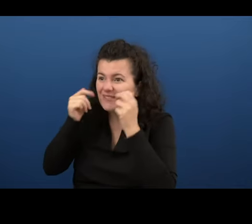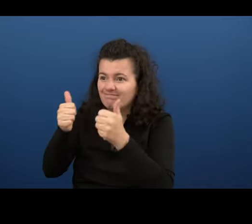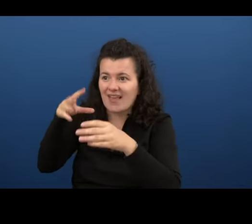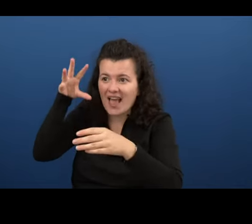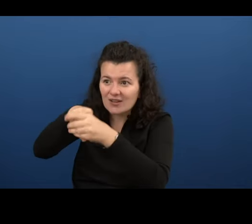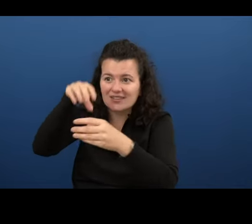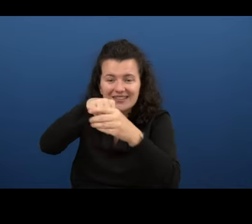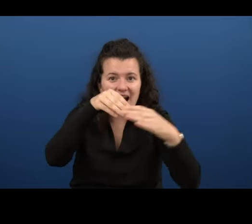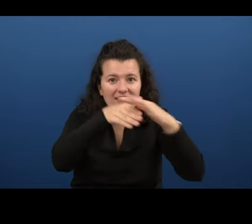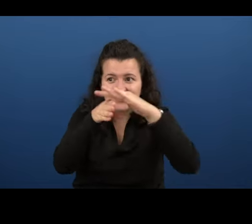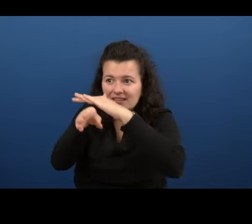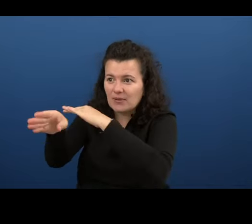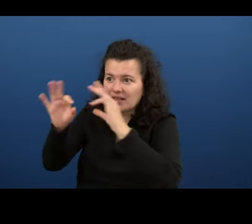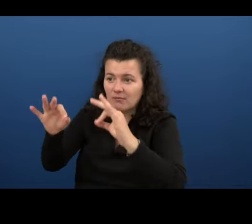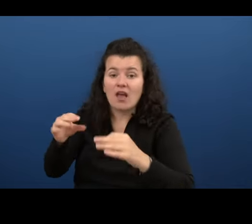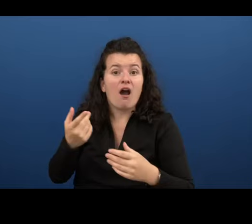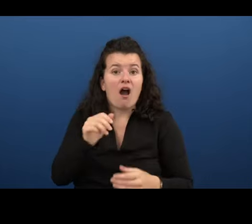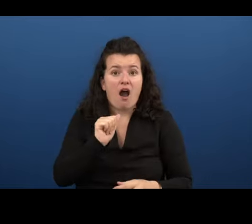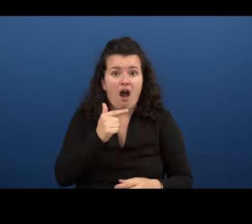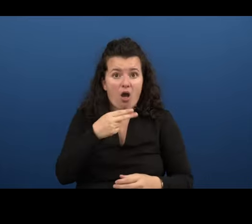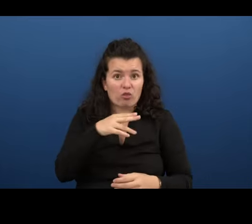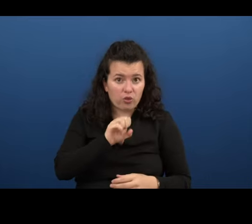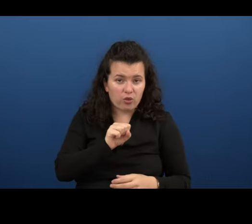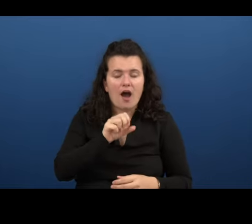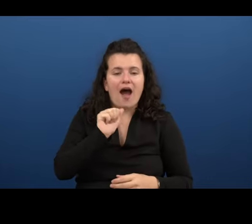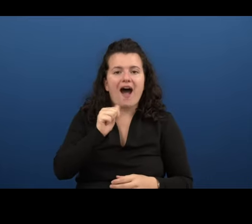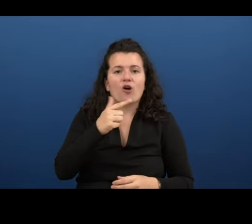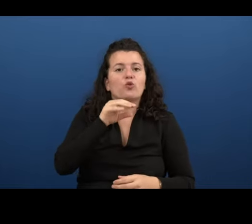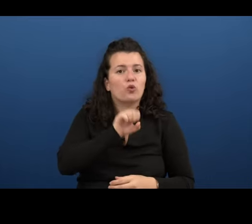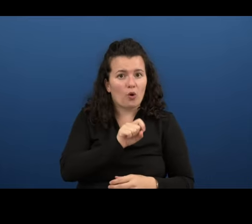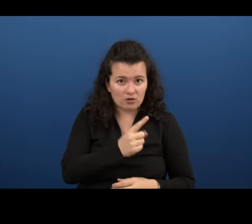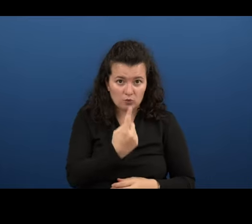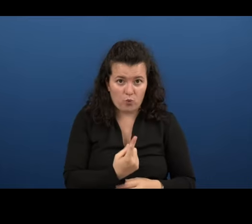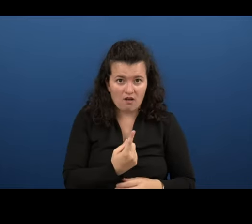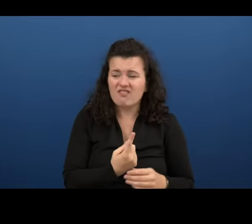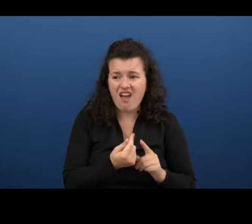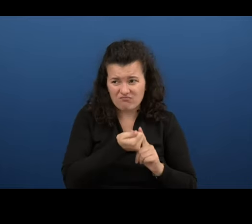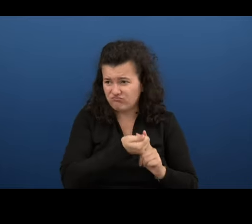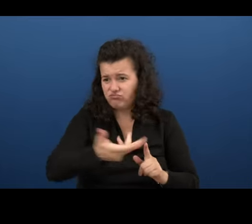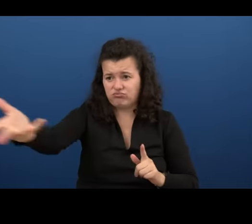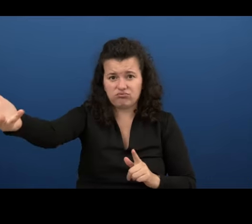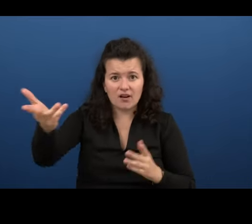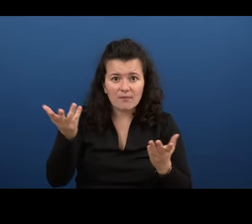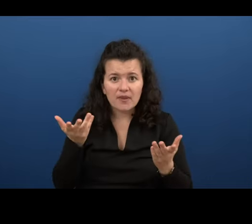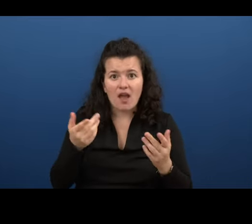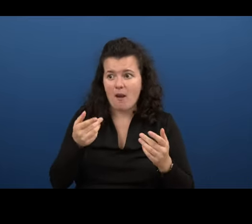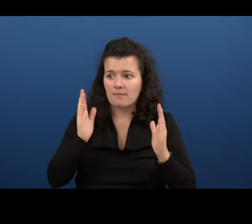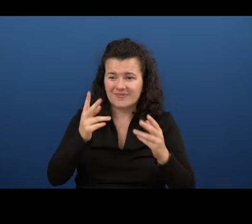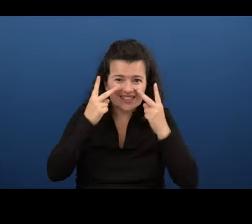This is a great opportunity for 14:34:06 people to have a long term meaningful career with a skill set that's going to be in high demand because if we look at the global